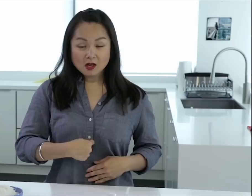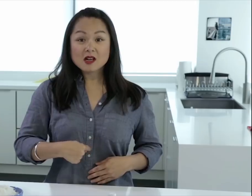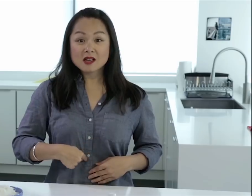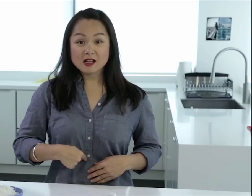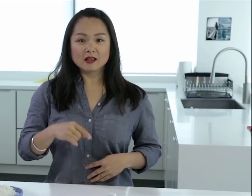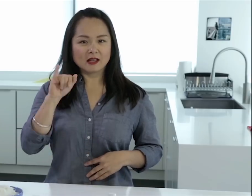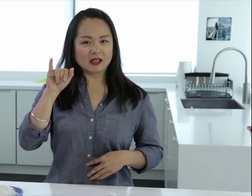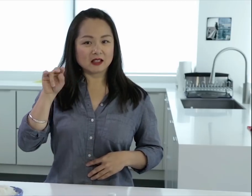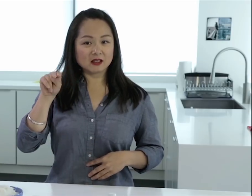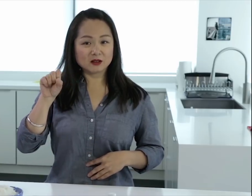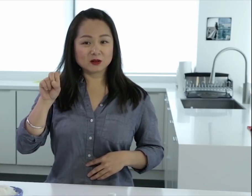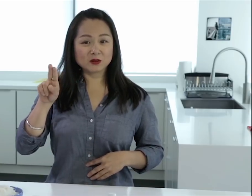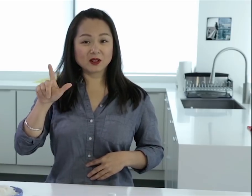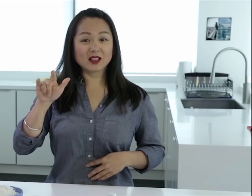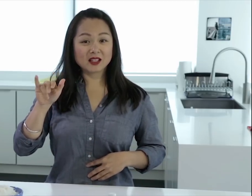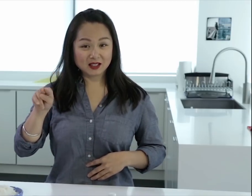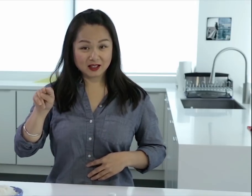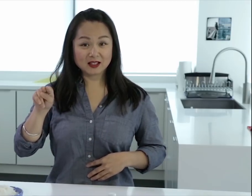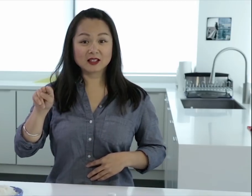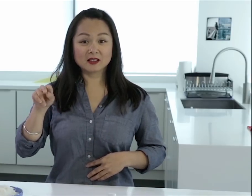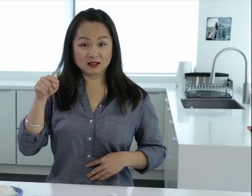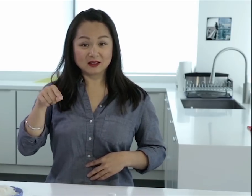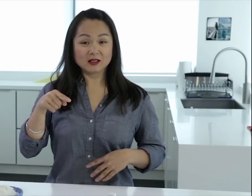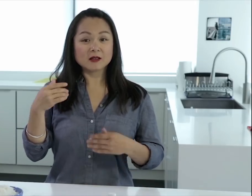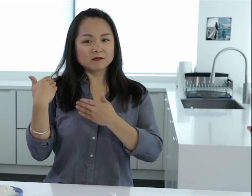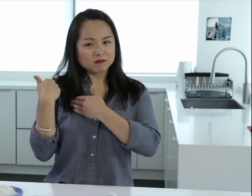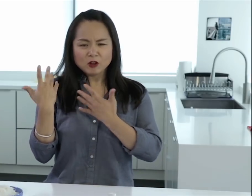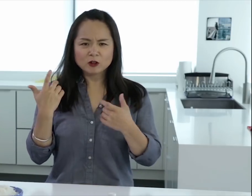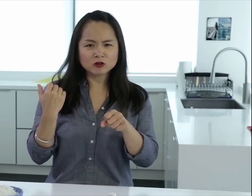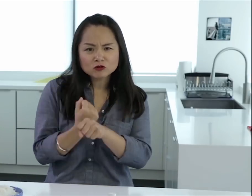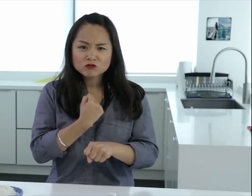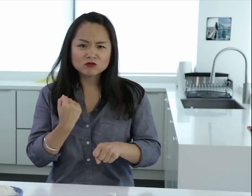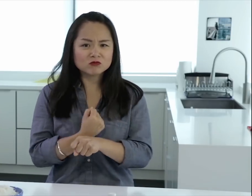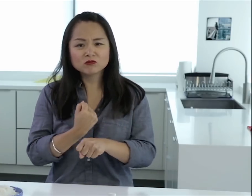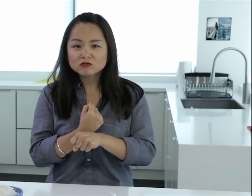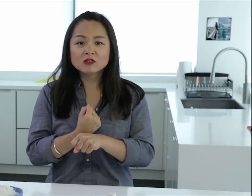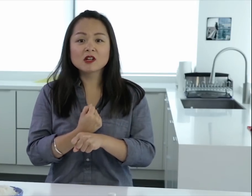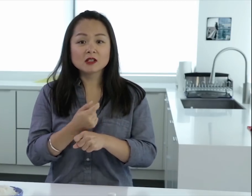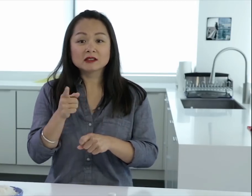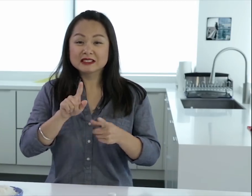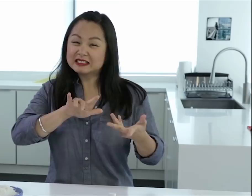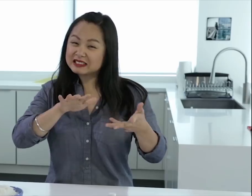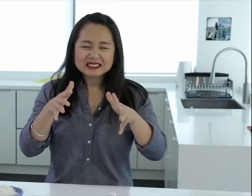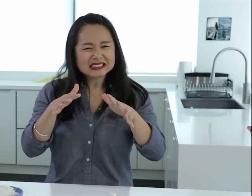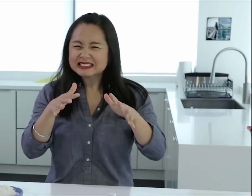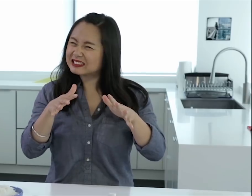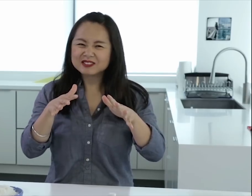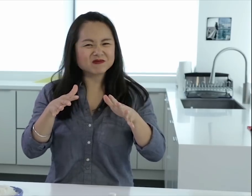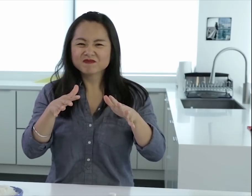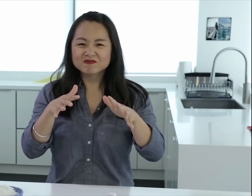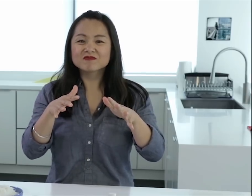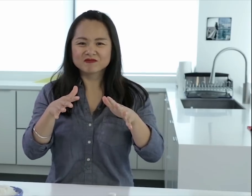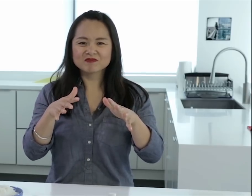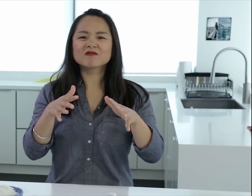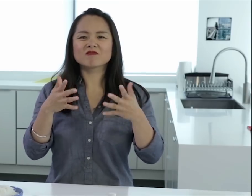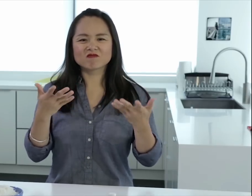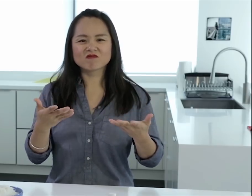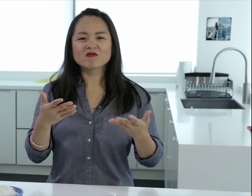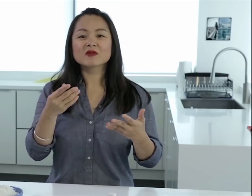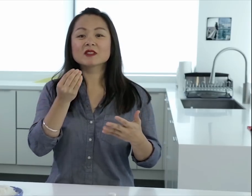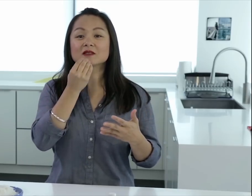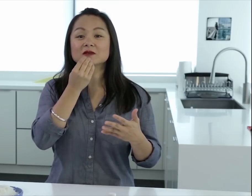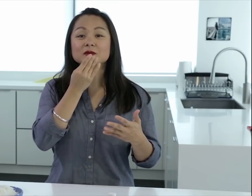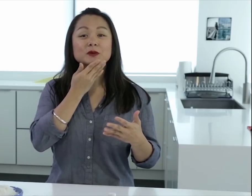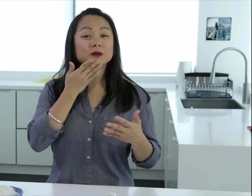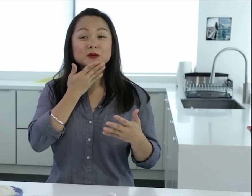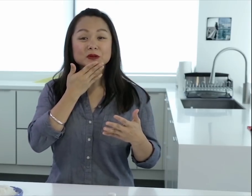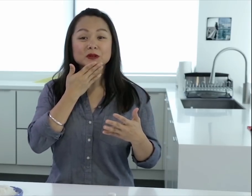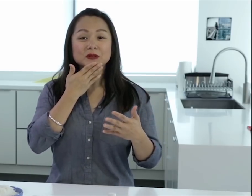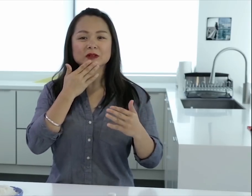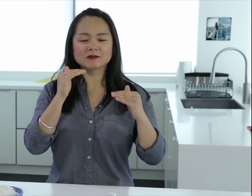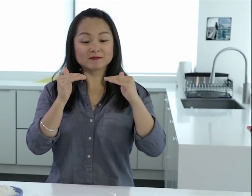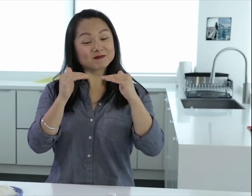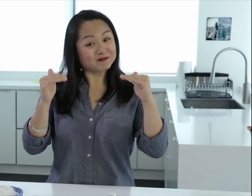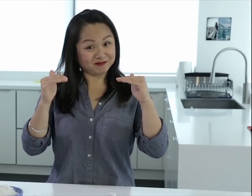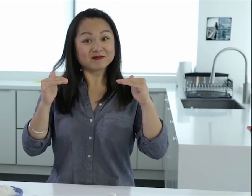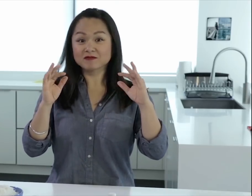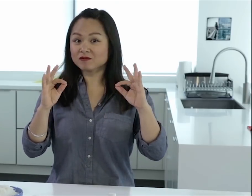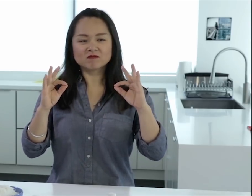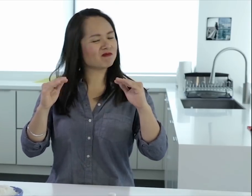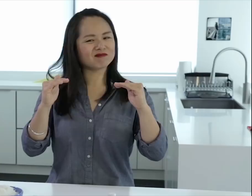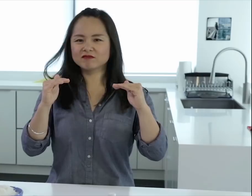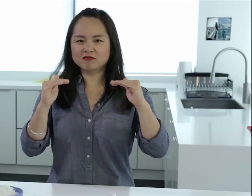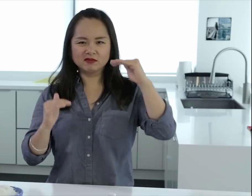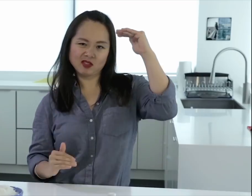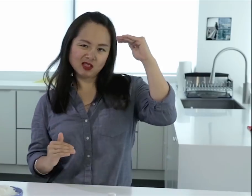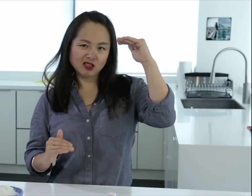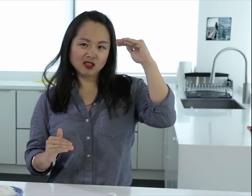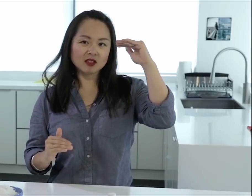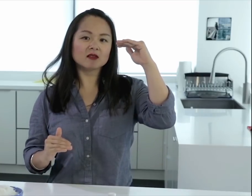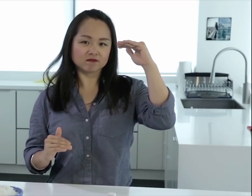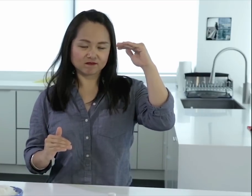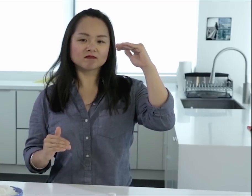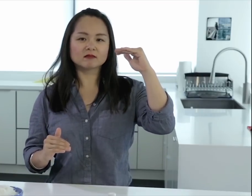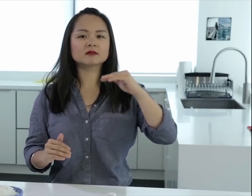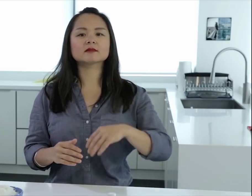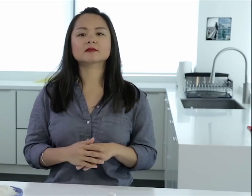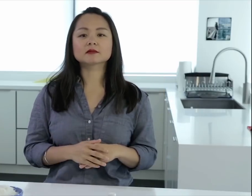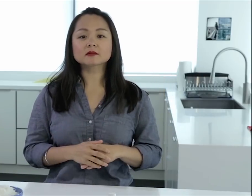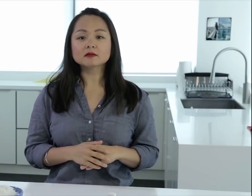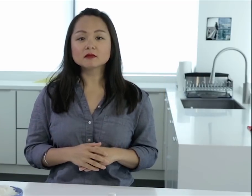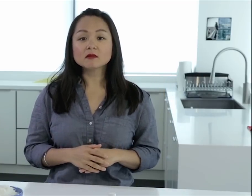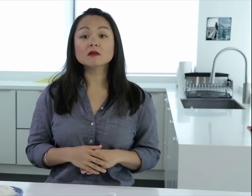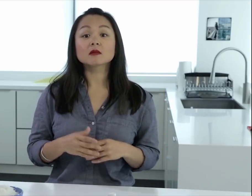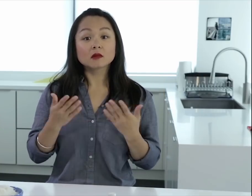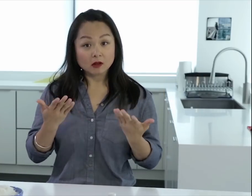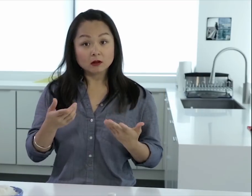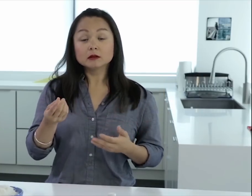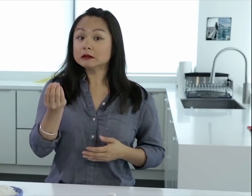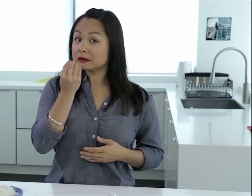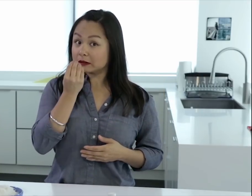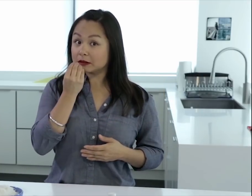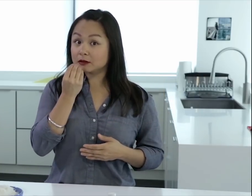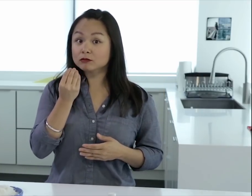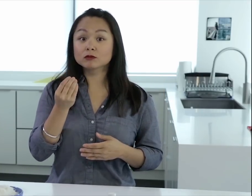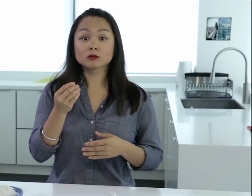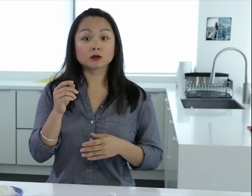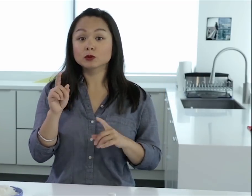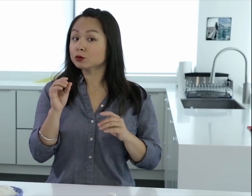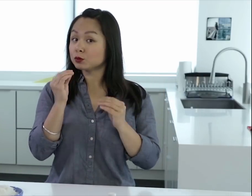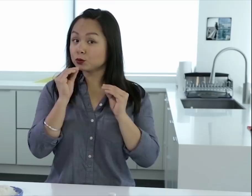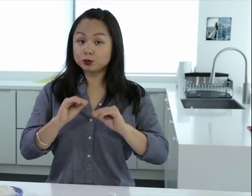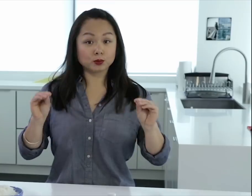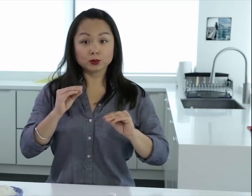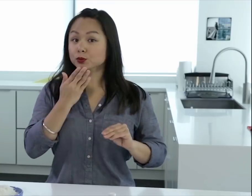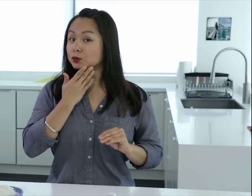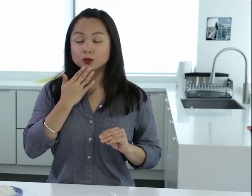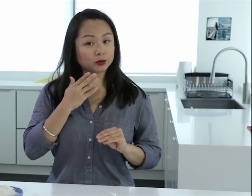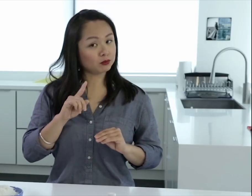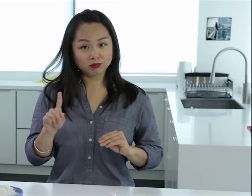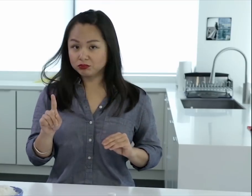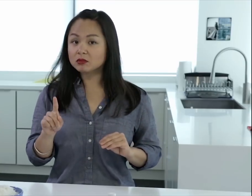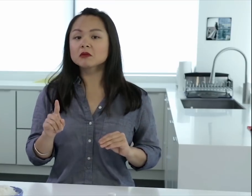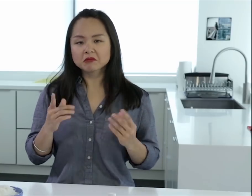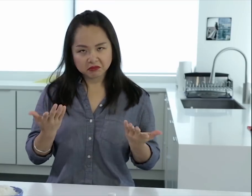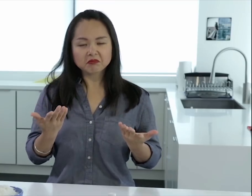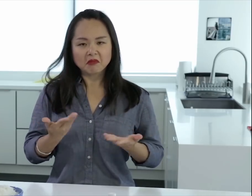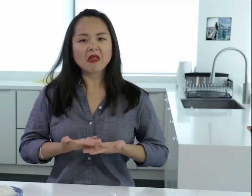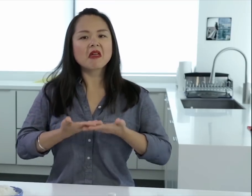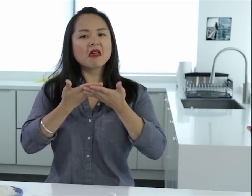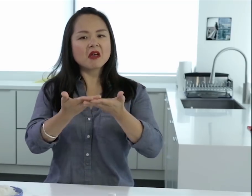breaking down insulin so the sugar levels in their body becomes unbalanced. Eating Sugar Free can